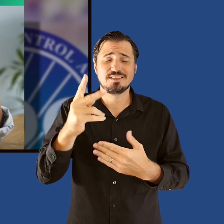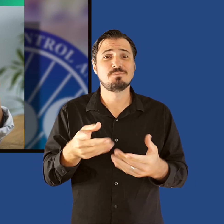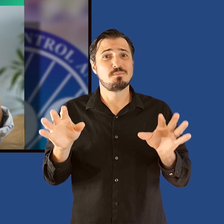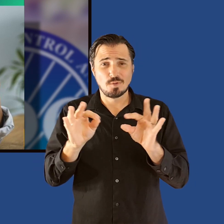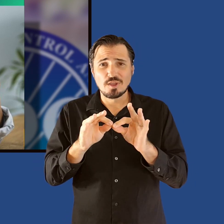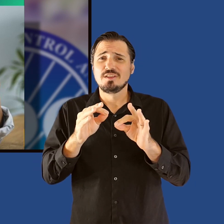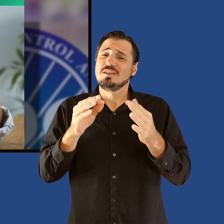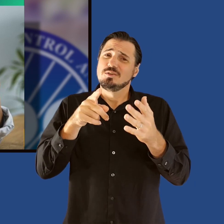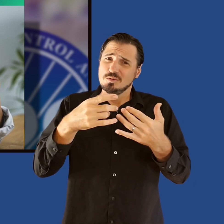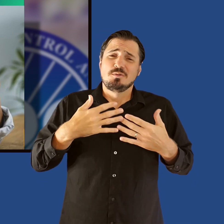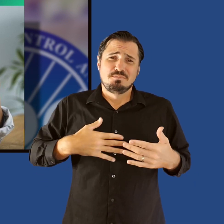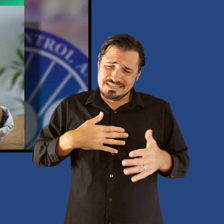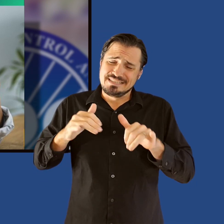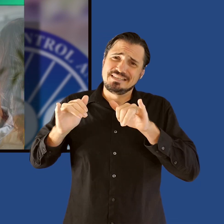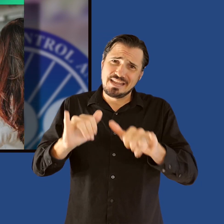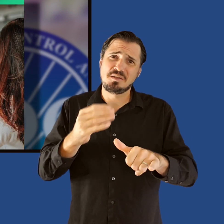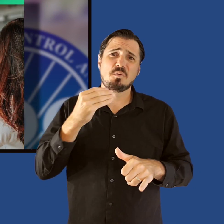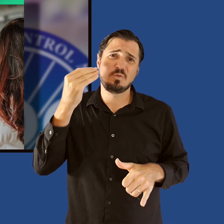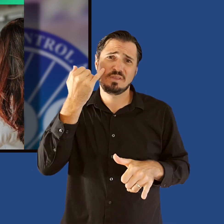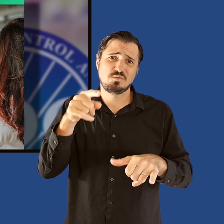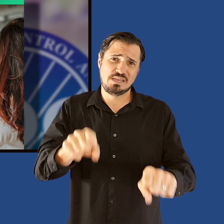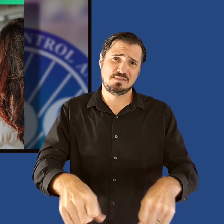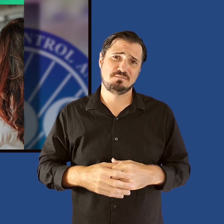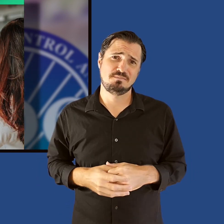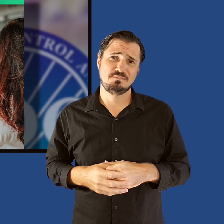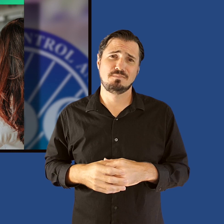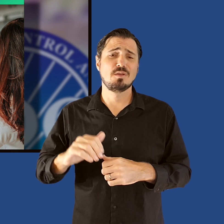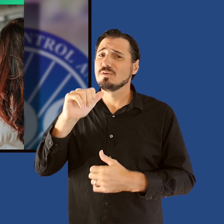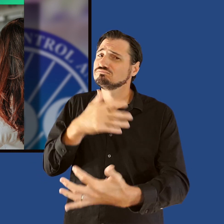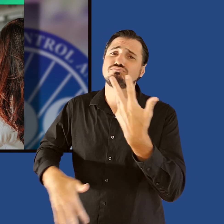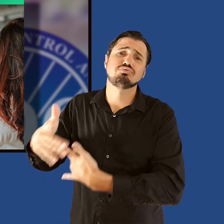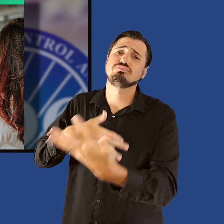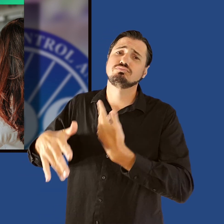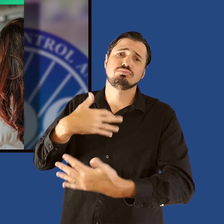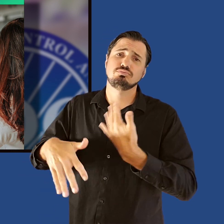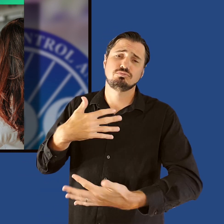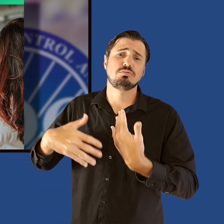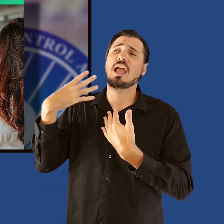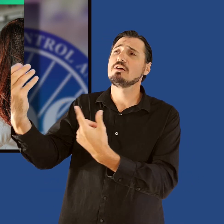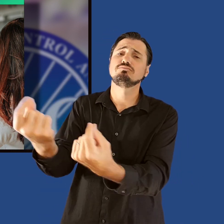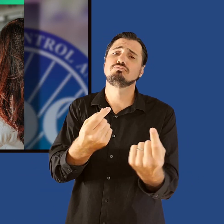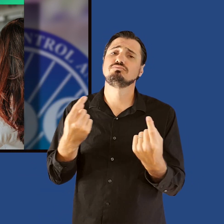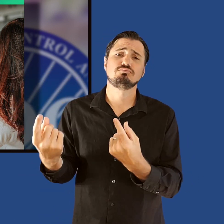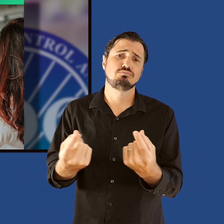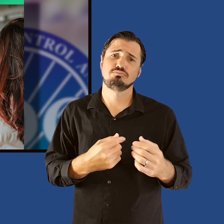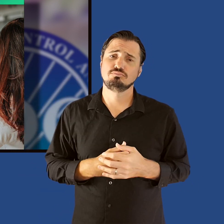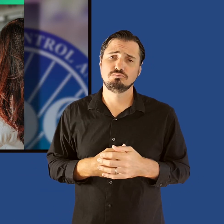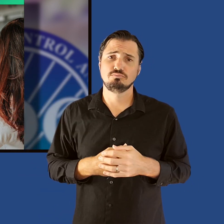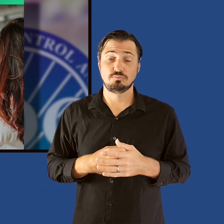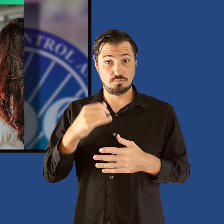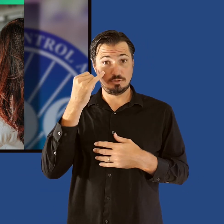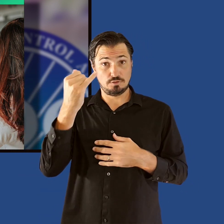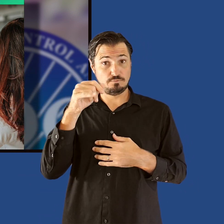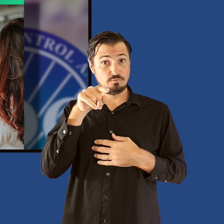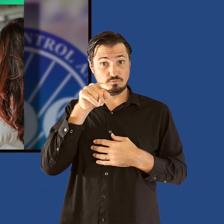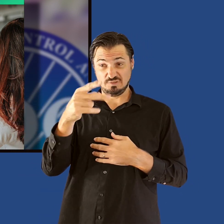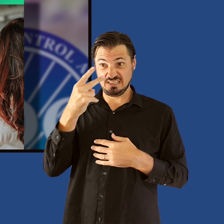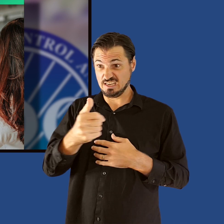Refrain from social gatherings or public outings. If you must interact with people outside of your home, maintain a distance of 6 feet of separation, and wear a mask.